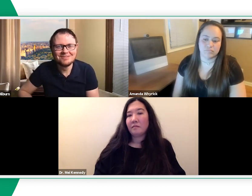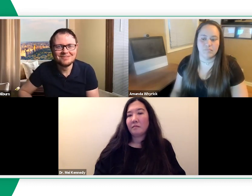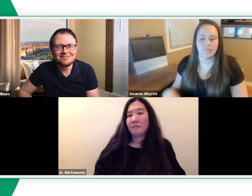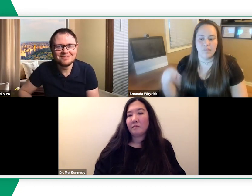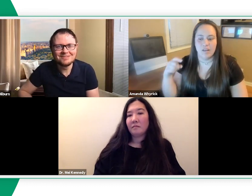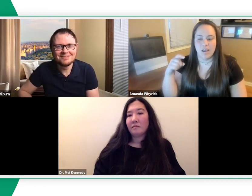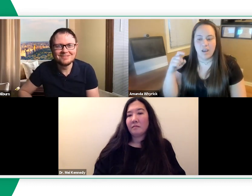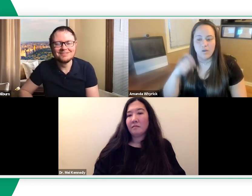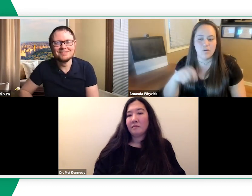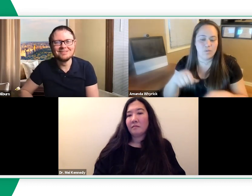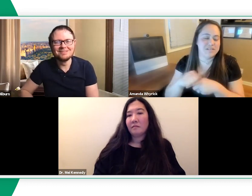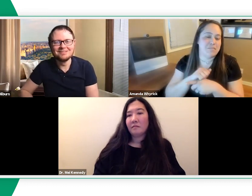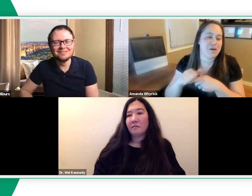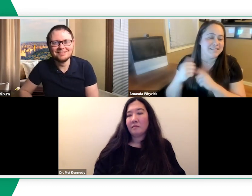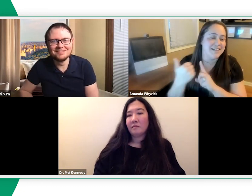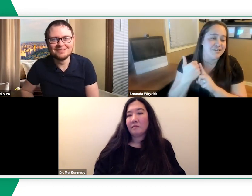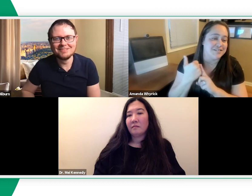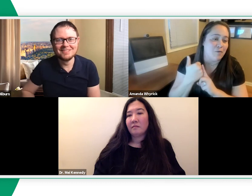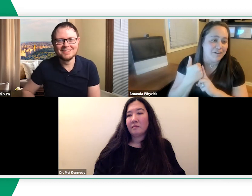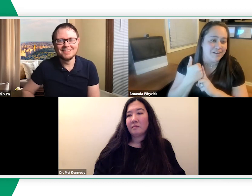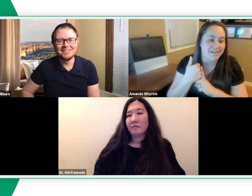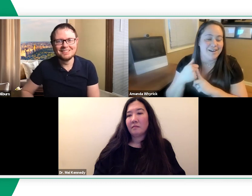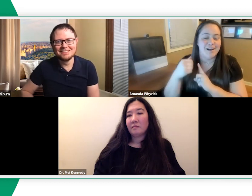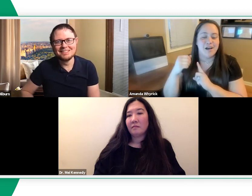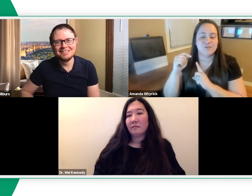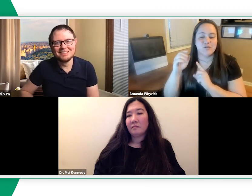Any tips you have for the teachers? >>AMANDA WHYRICK: You need to practice yourself